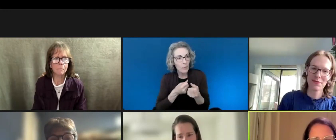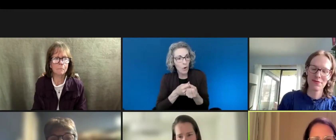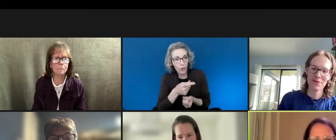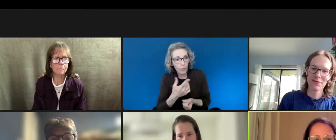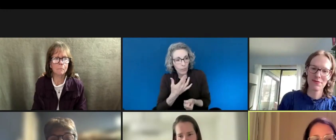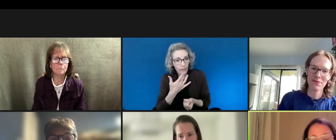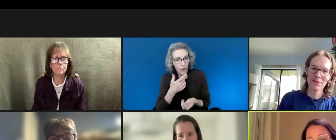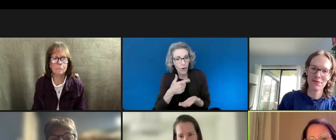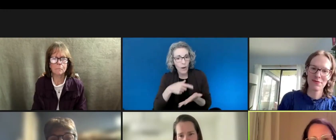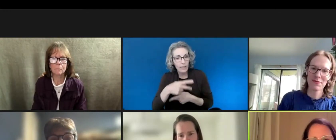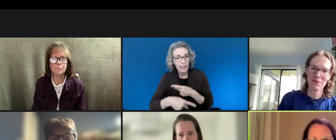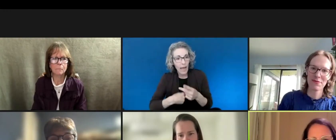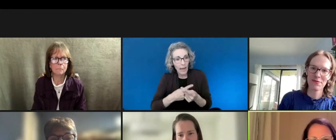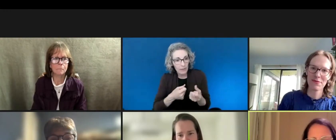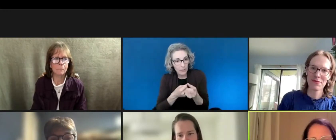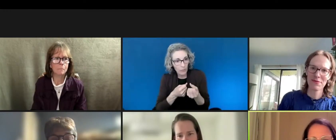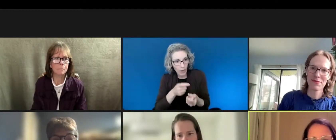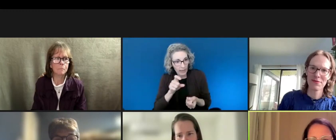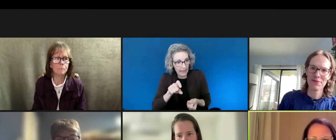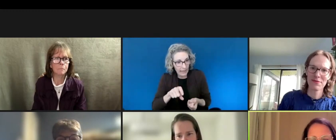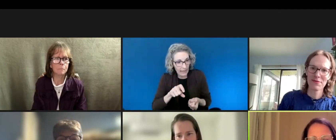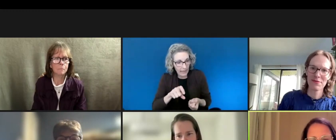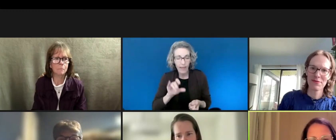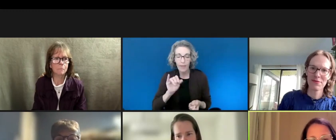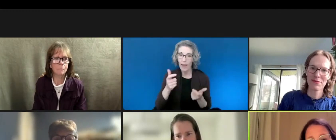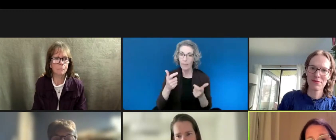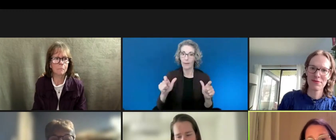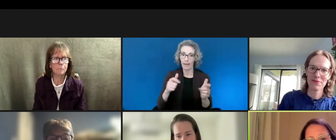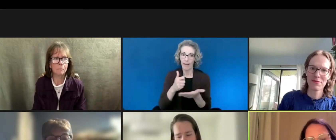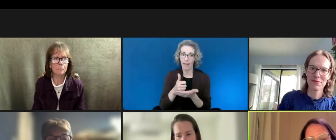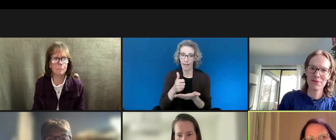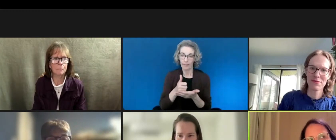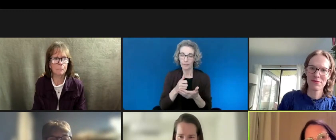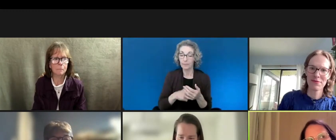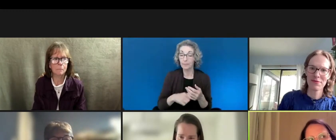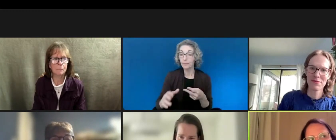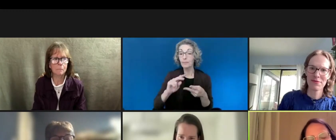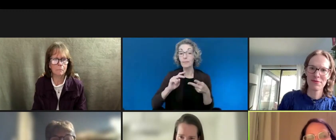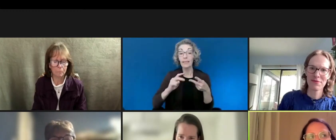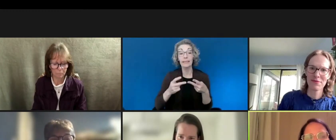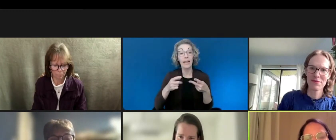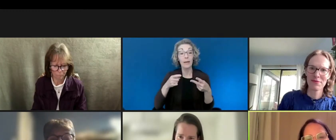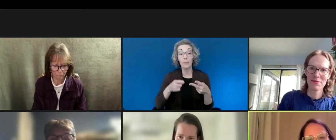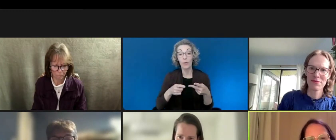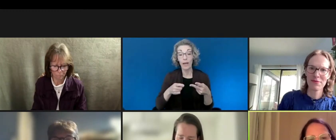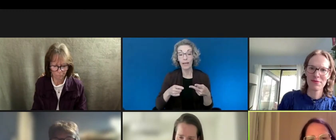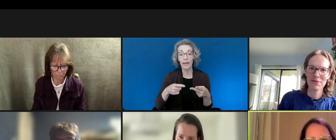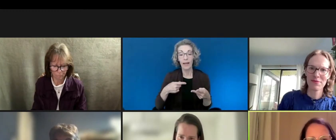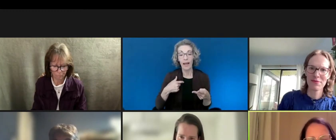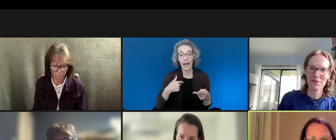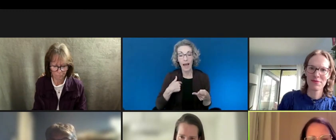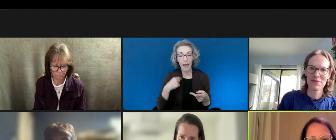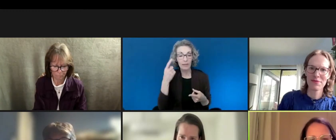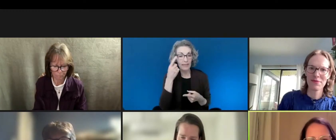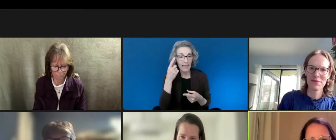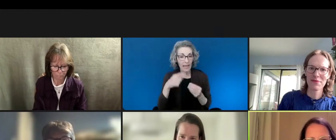I need and that was really a huge help. And the second point is that there was nothing on how disclosure we can